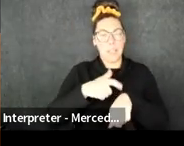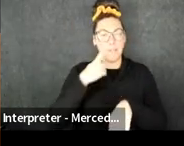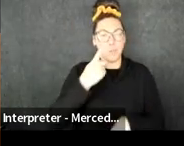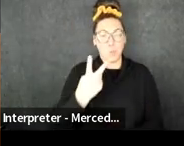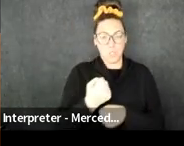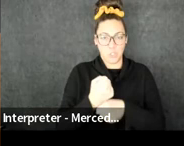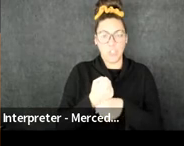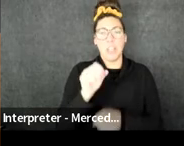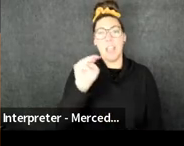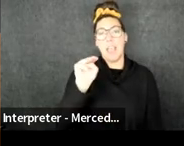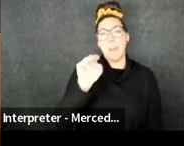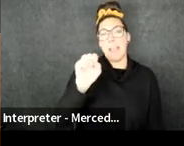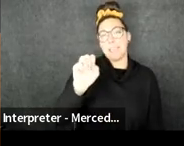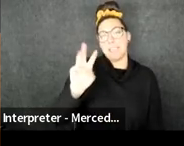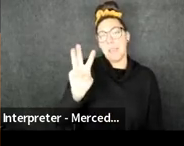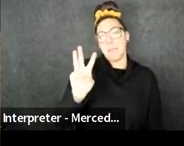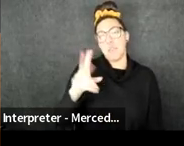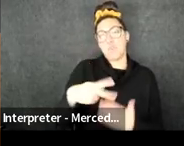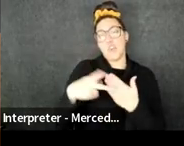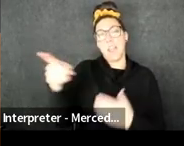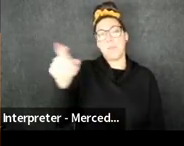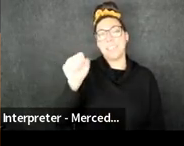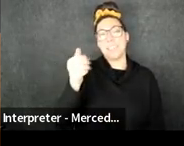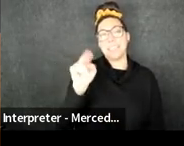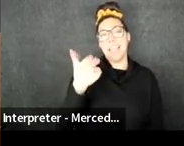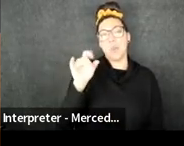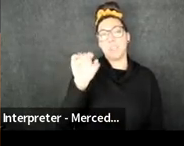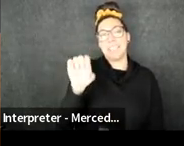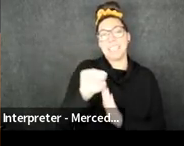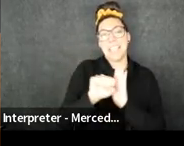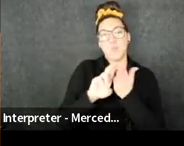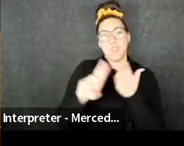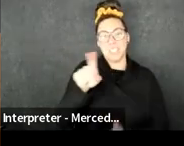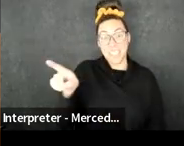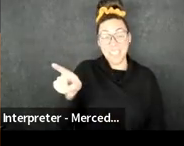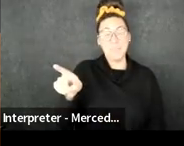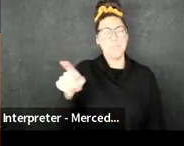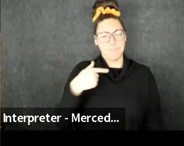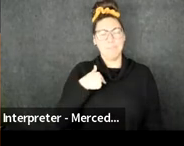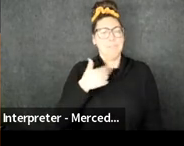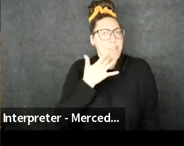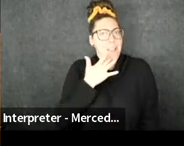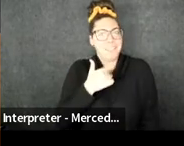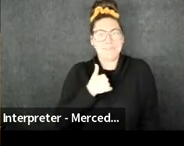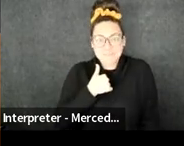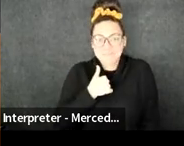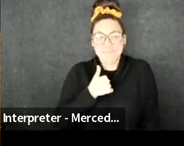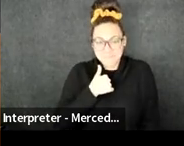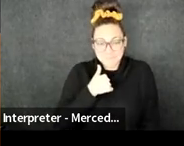MSW program over at San Jose State University. I'm very lucky because it's a fully online program.